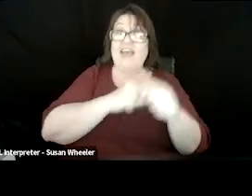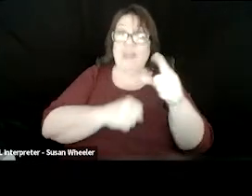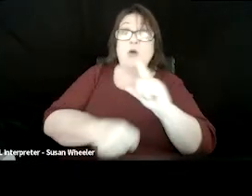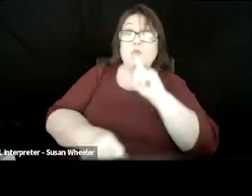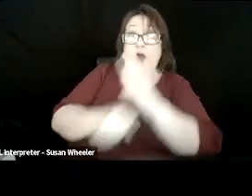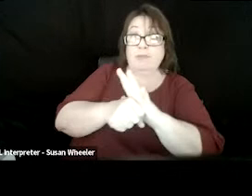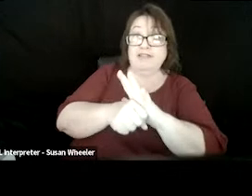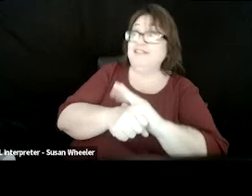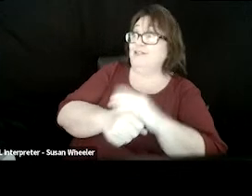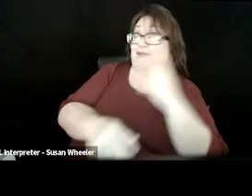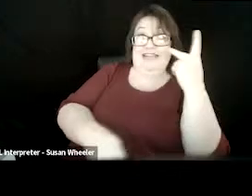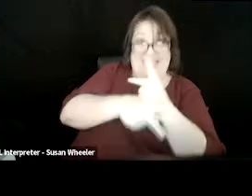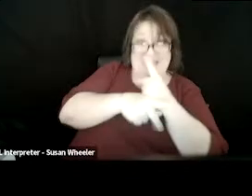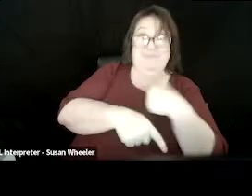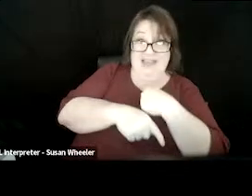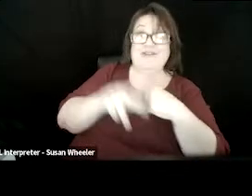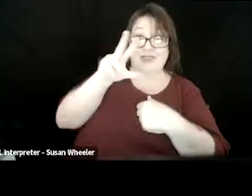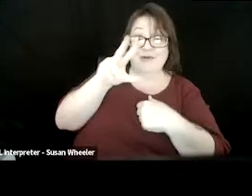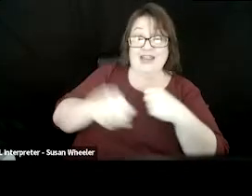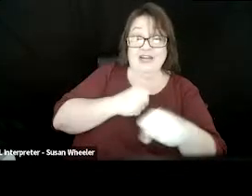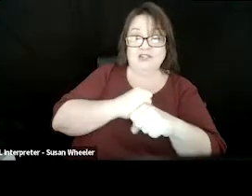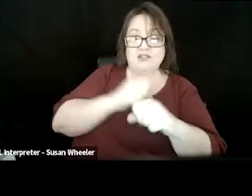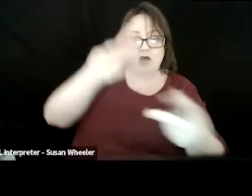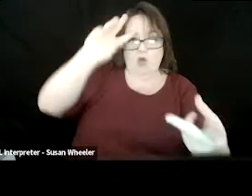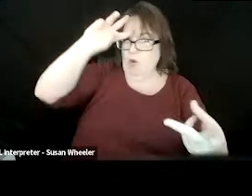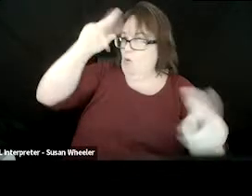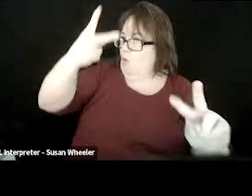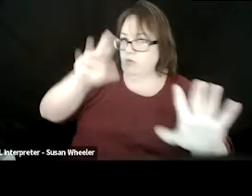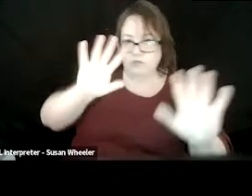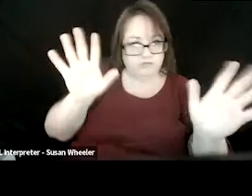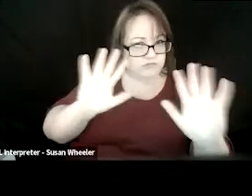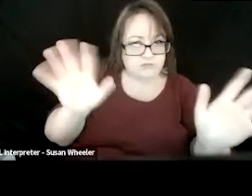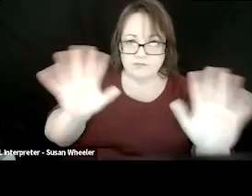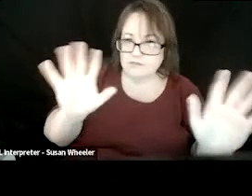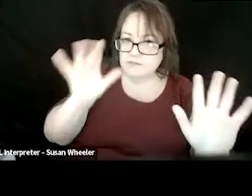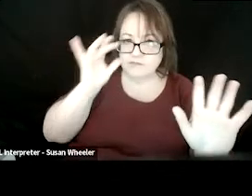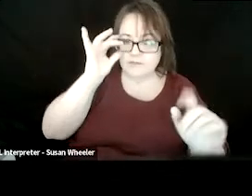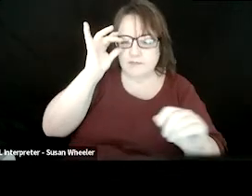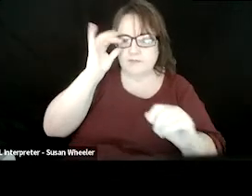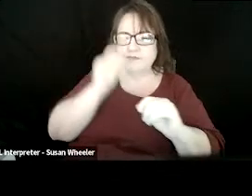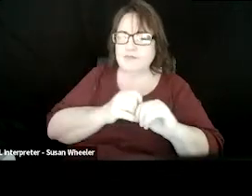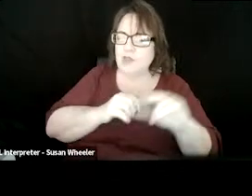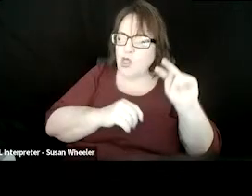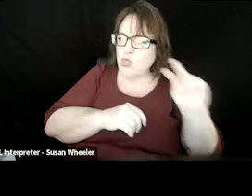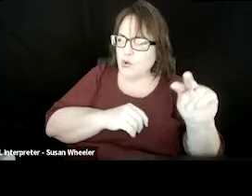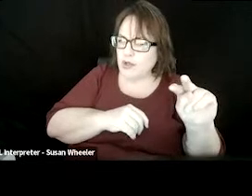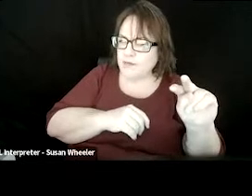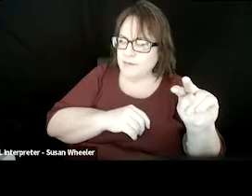for three years, do not think that is the case because in the termination provision